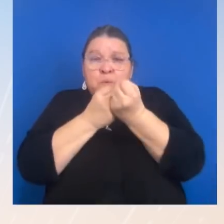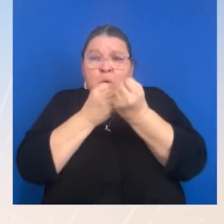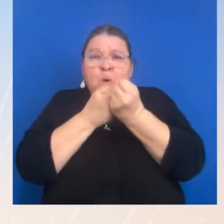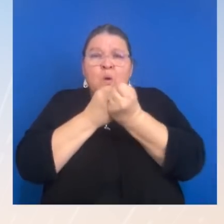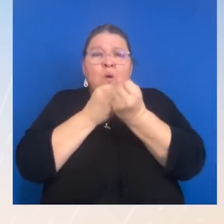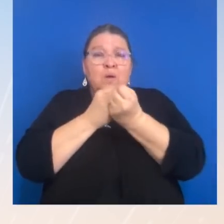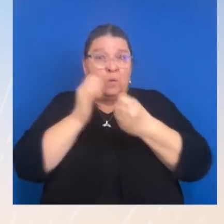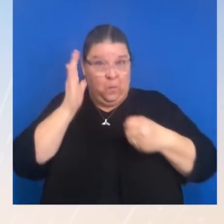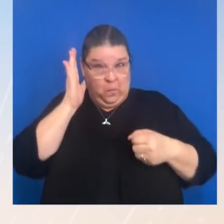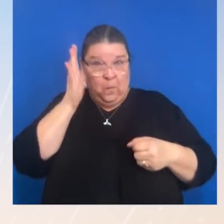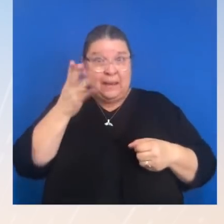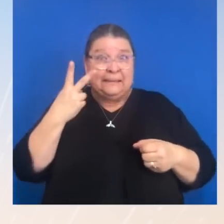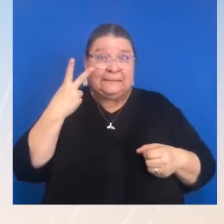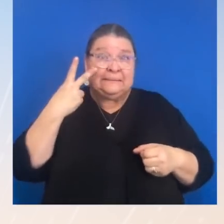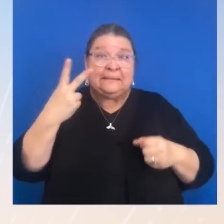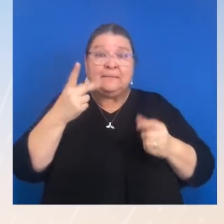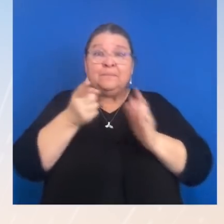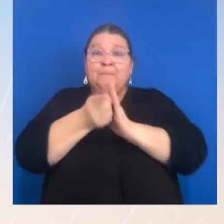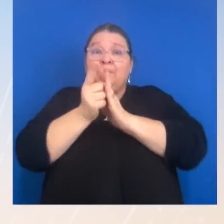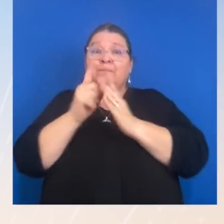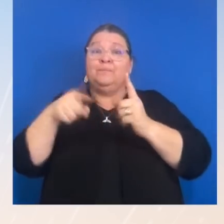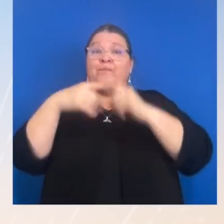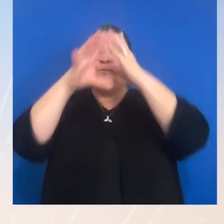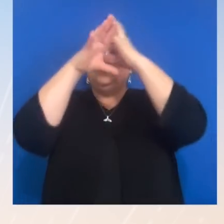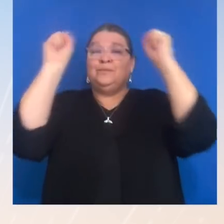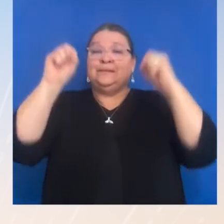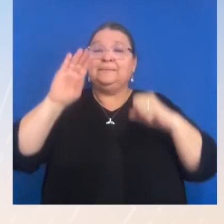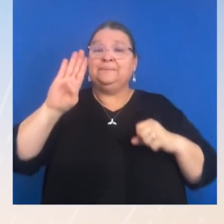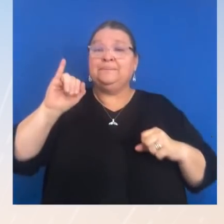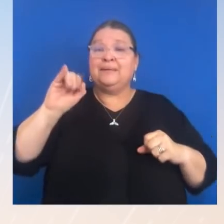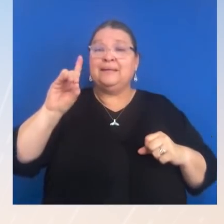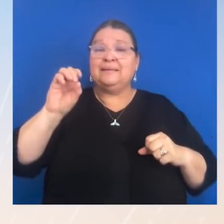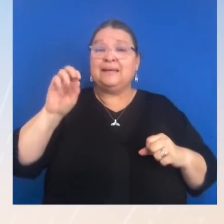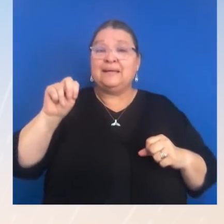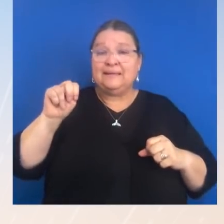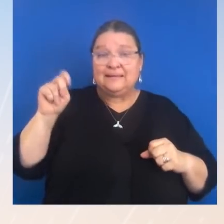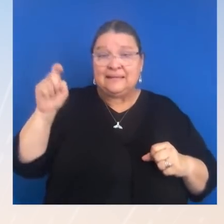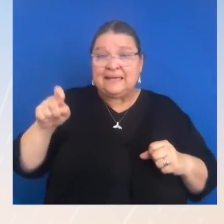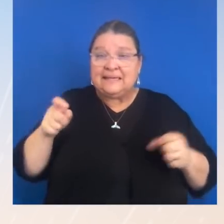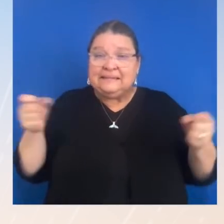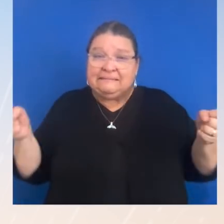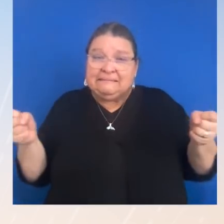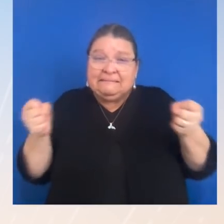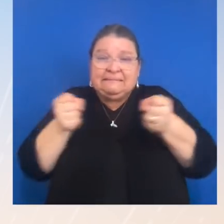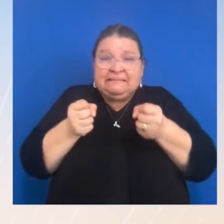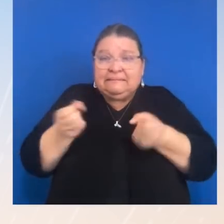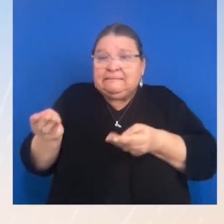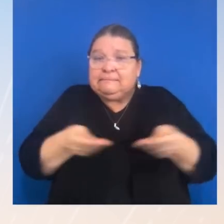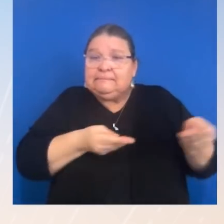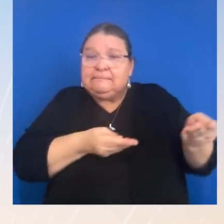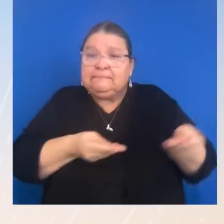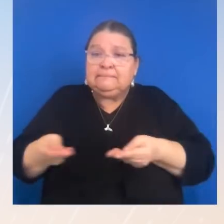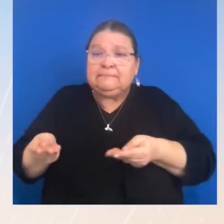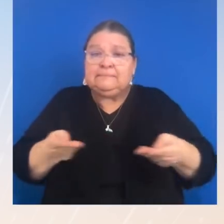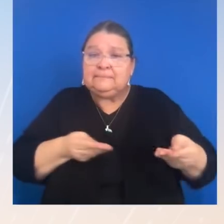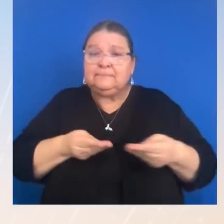Ms. Psaki: Well, I would say that what our biggest focus is on is continuing to support the Ukrainians, the Ukrainian leaders,